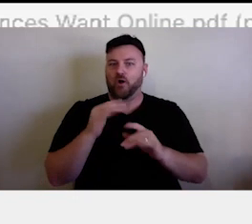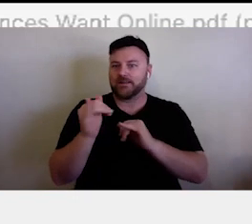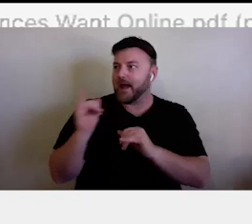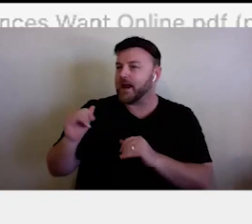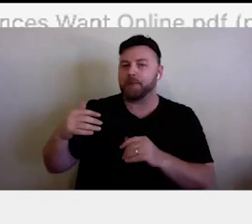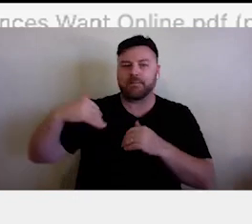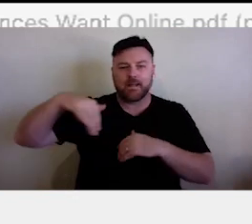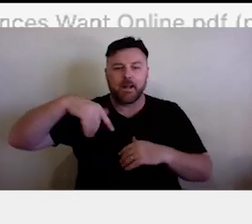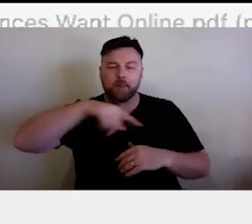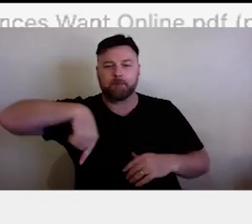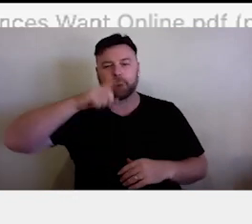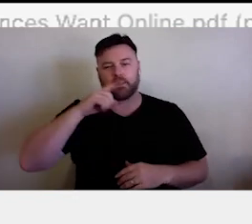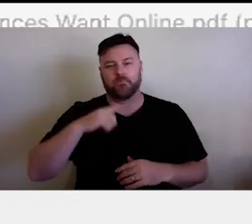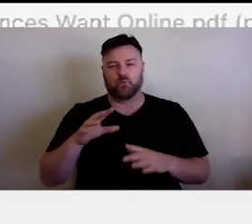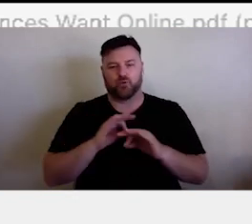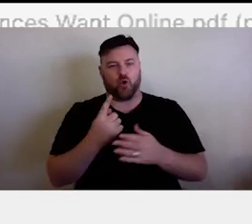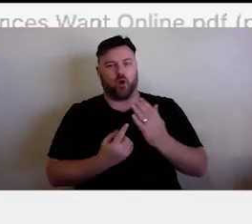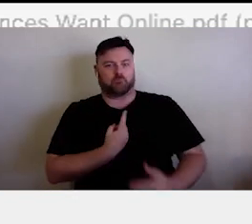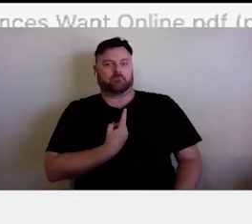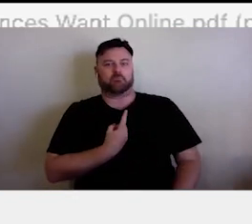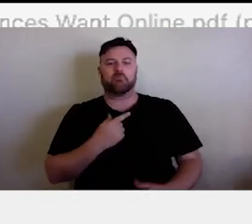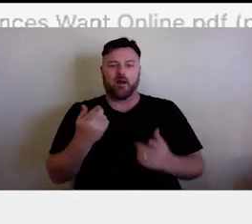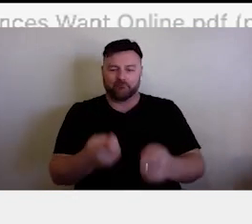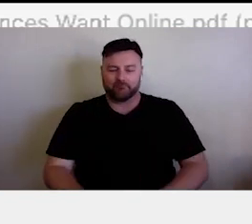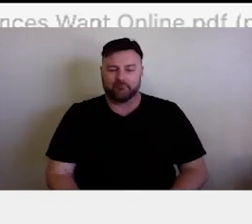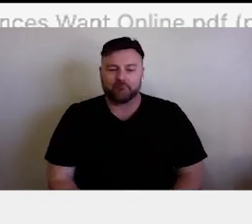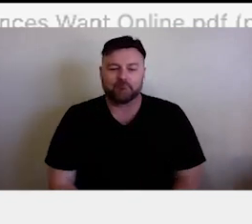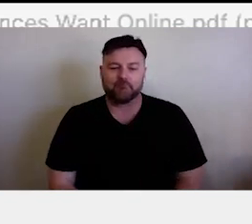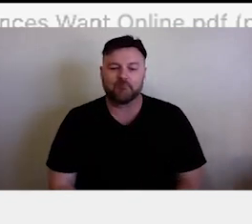today. The first is reaching audience online. The second is